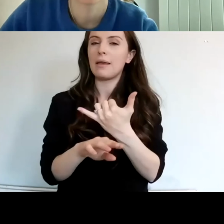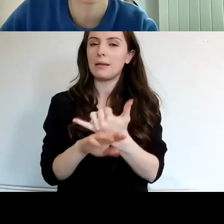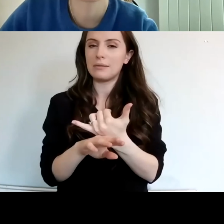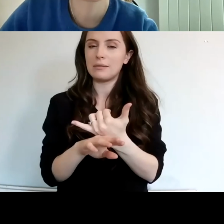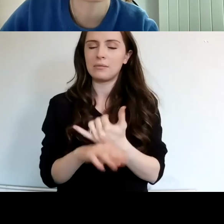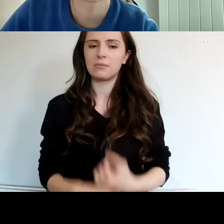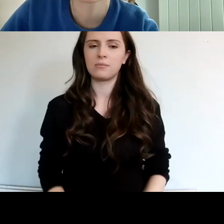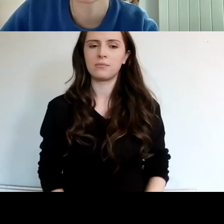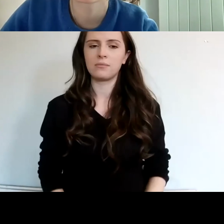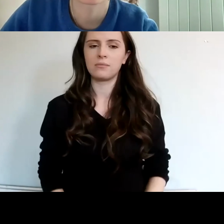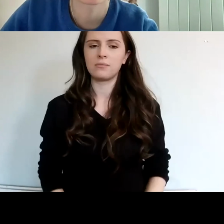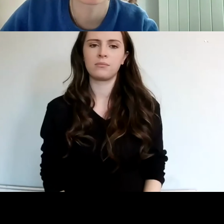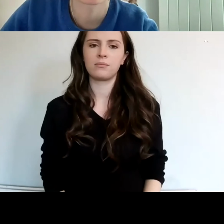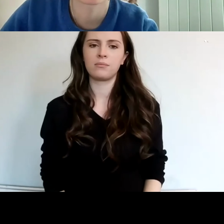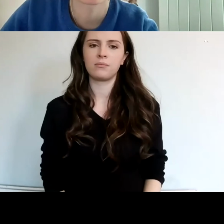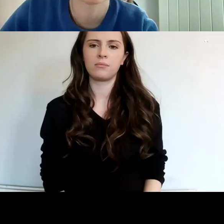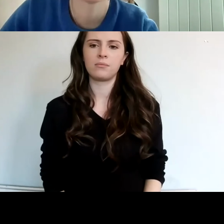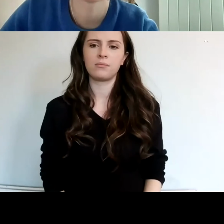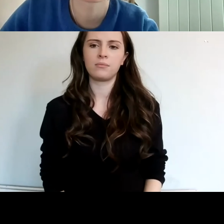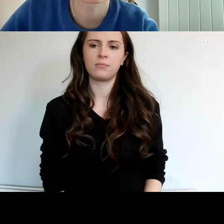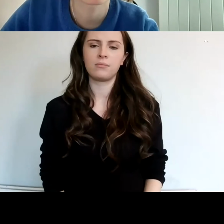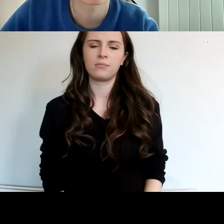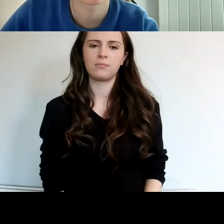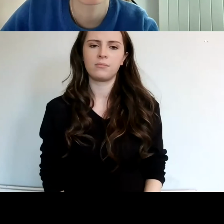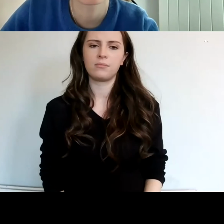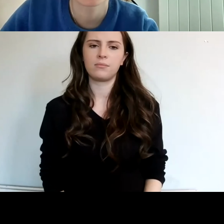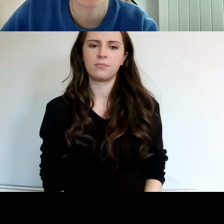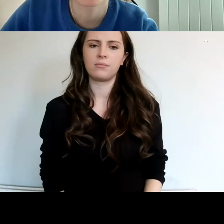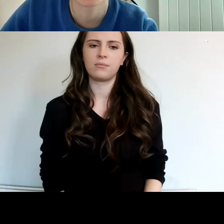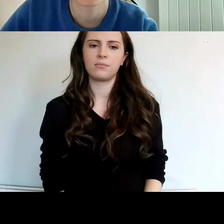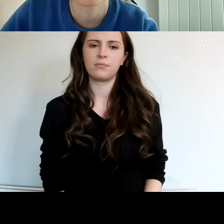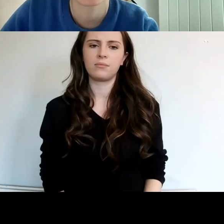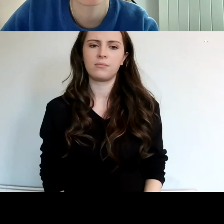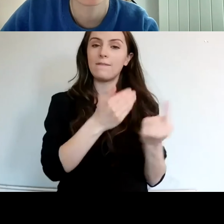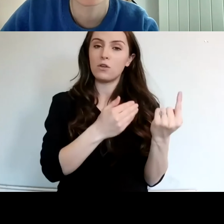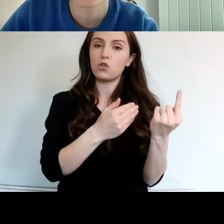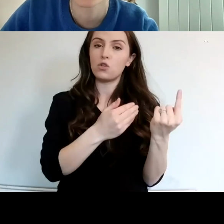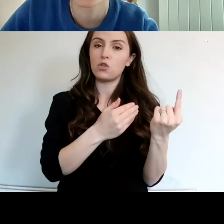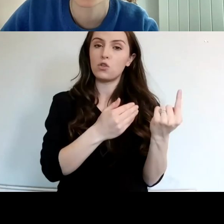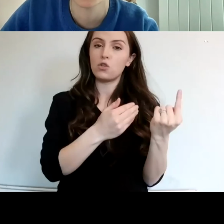On the other hand, individual with disabilities can still make a complaint